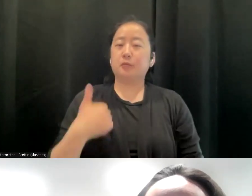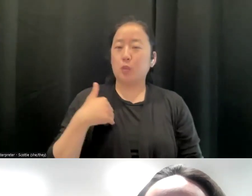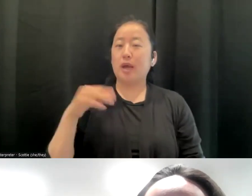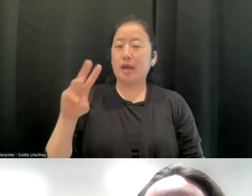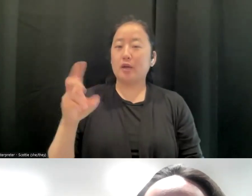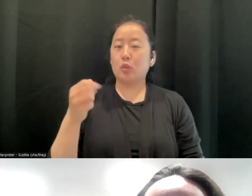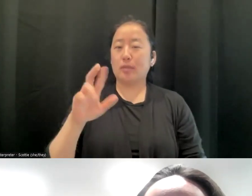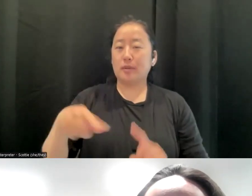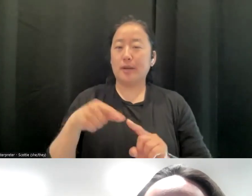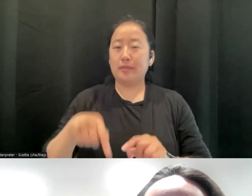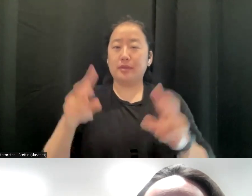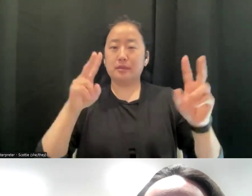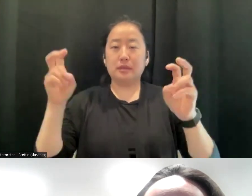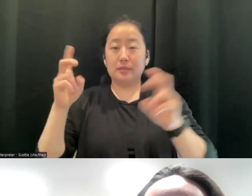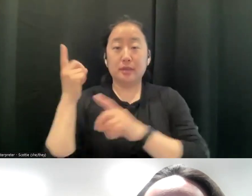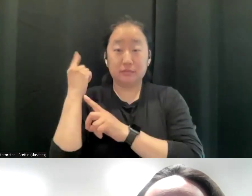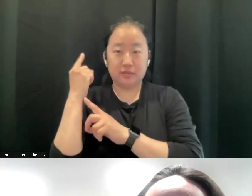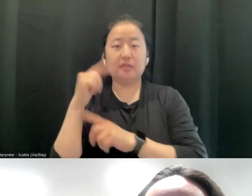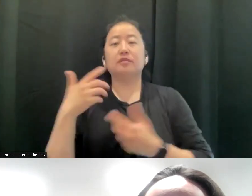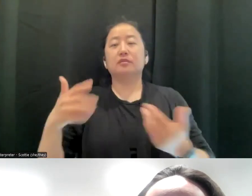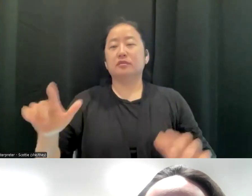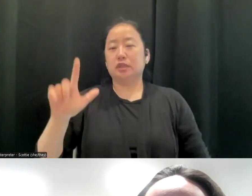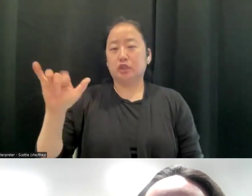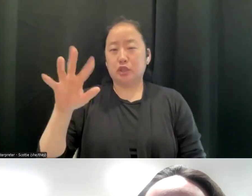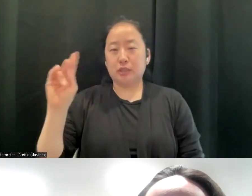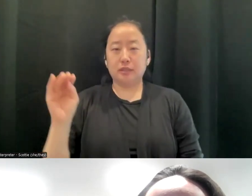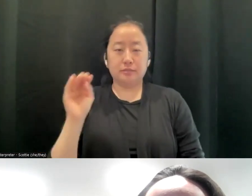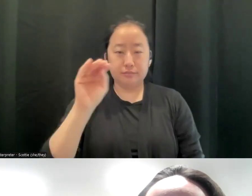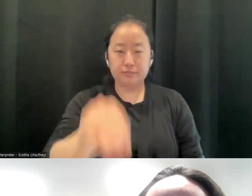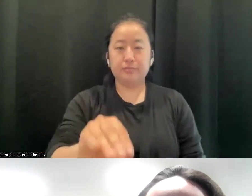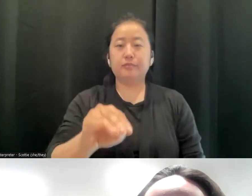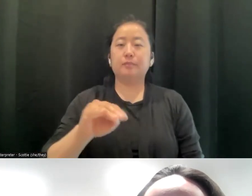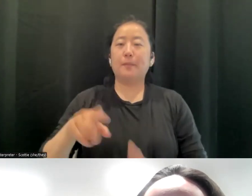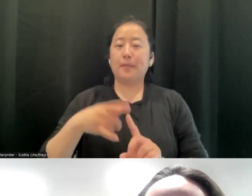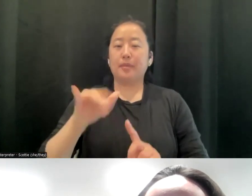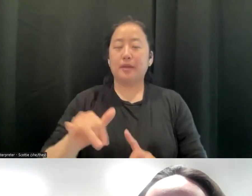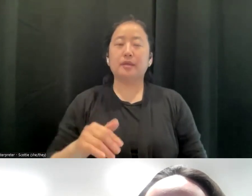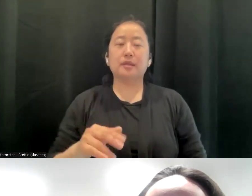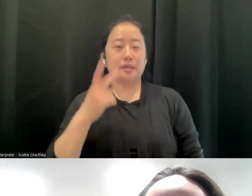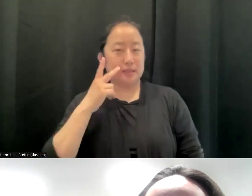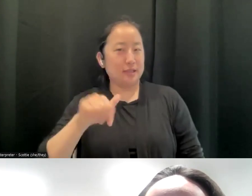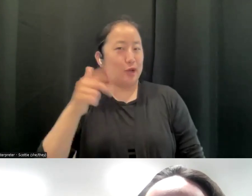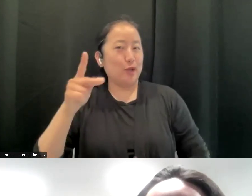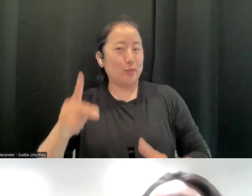and I put a link into the chat, and I see someone else likes watching curling, that's because you're